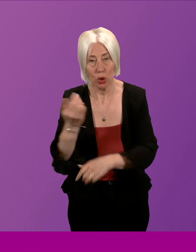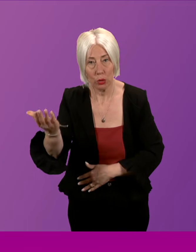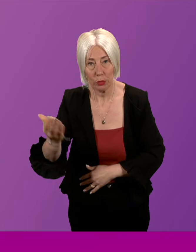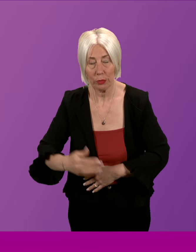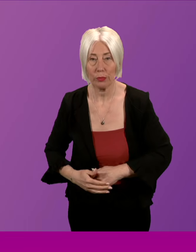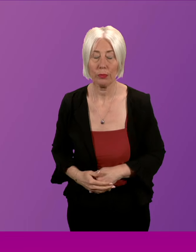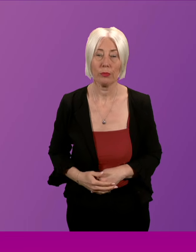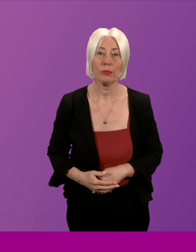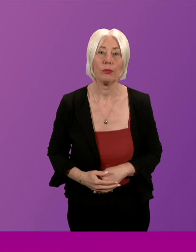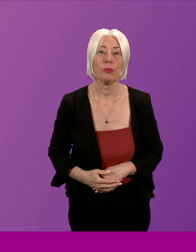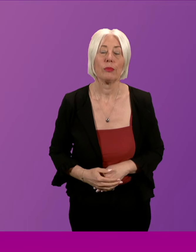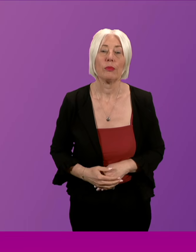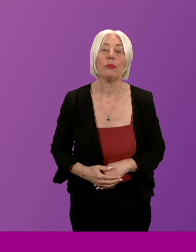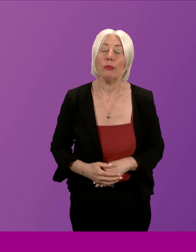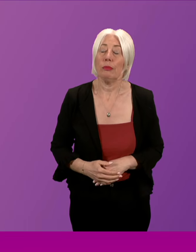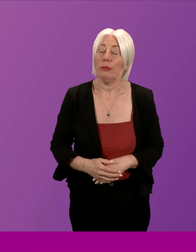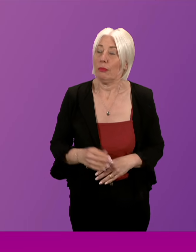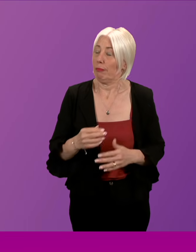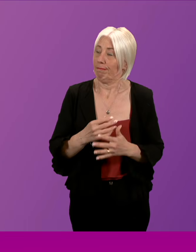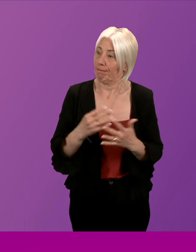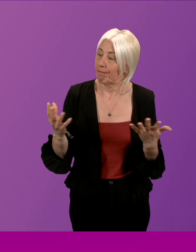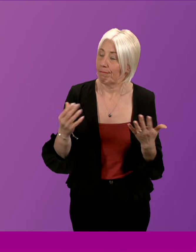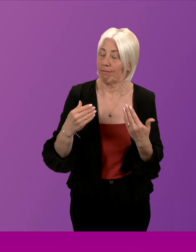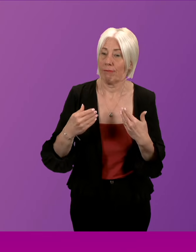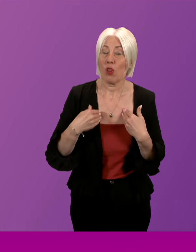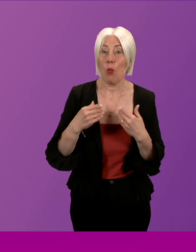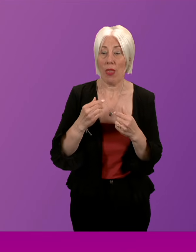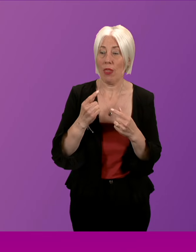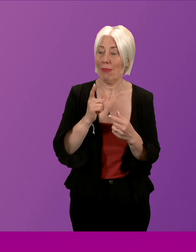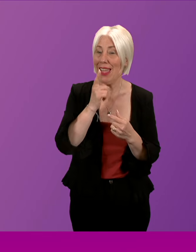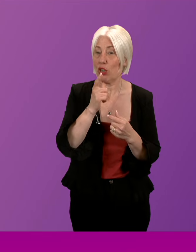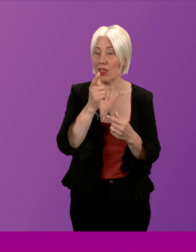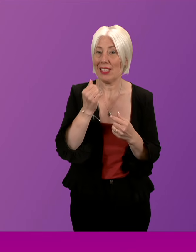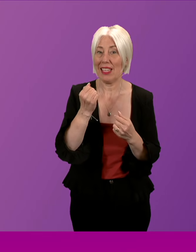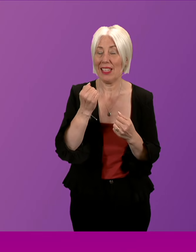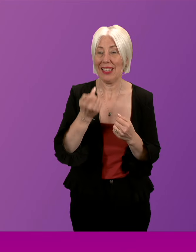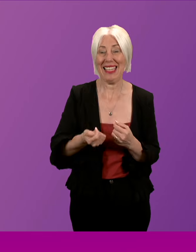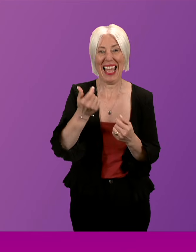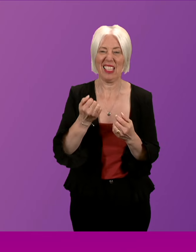There are a number of powers over energy policy—in fact, a whole range of powers